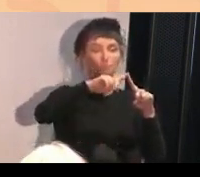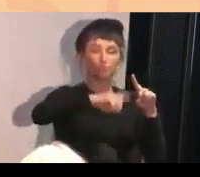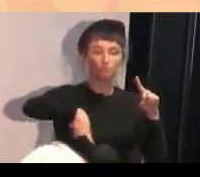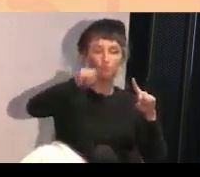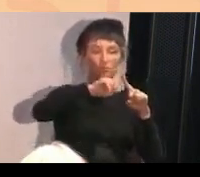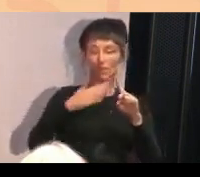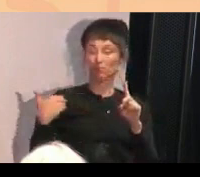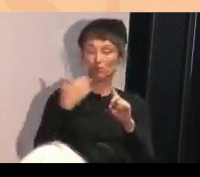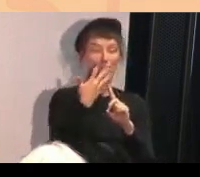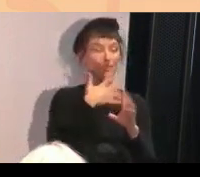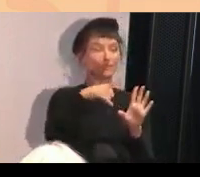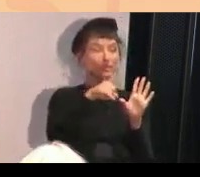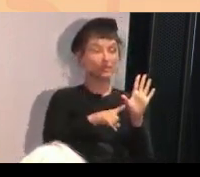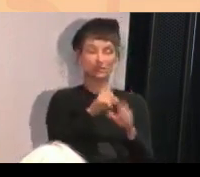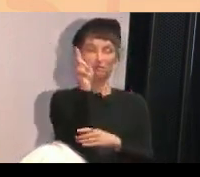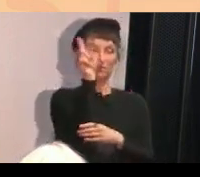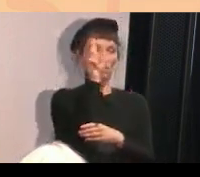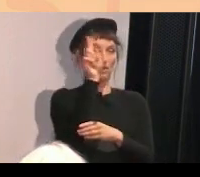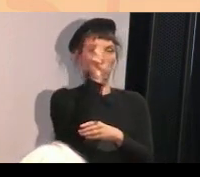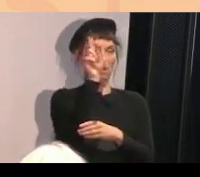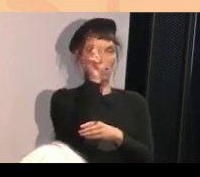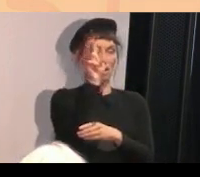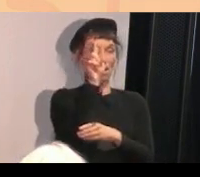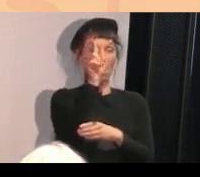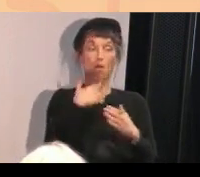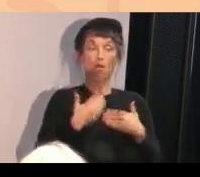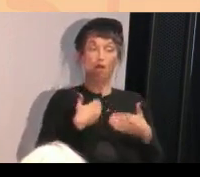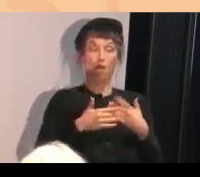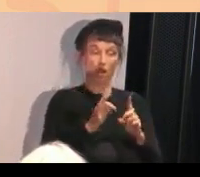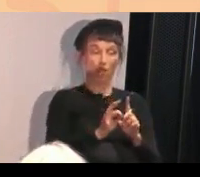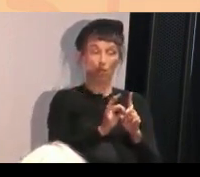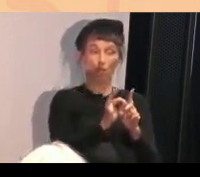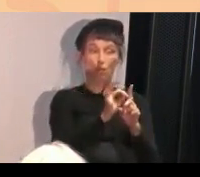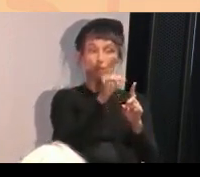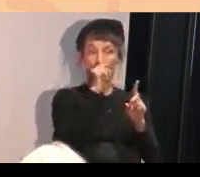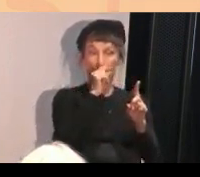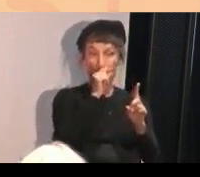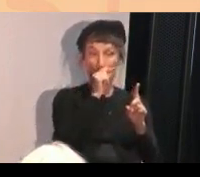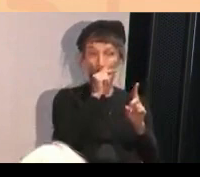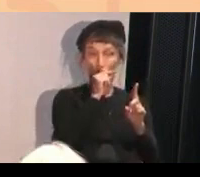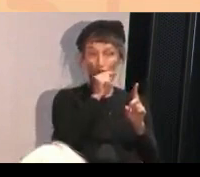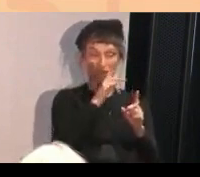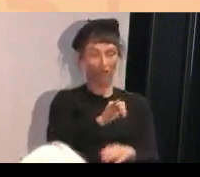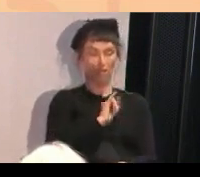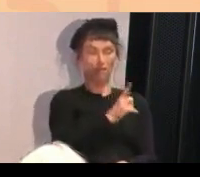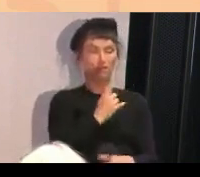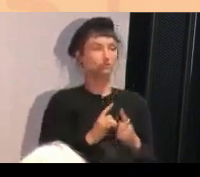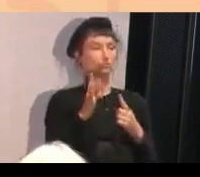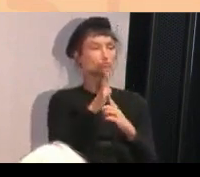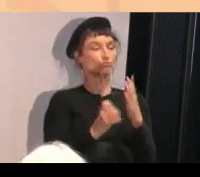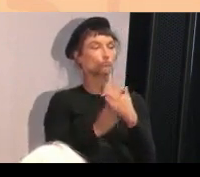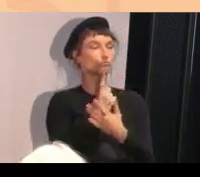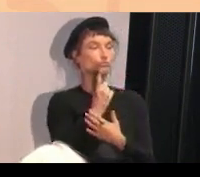years and are now picking up momentum once again giving us an important opportunity at this moment